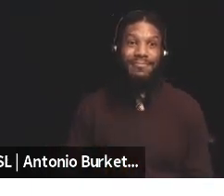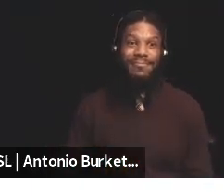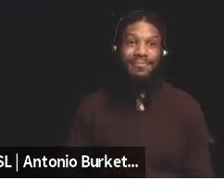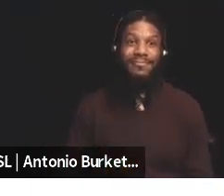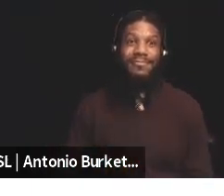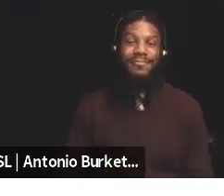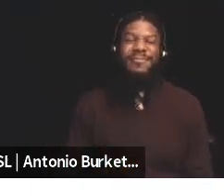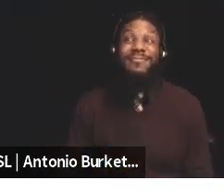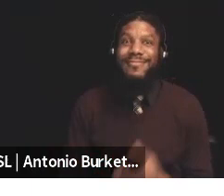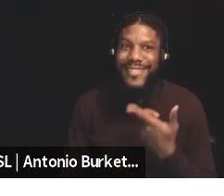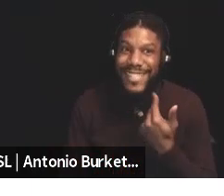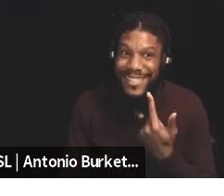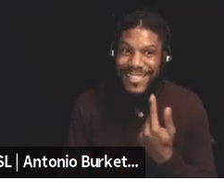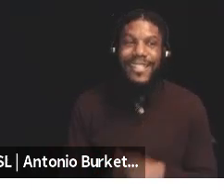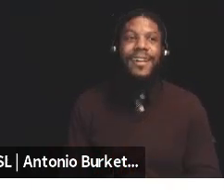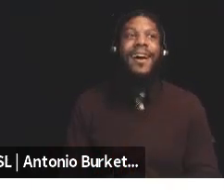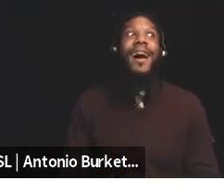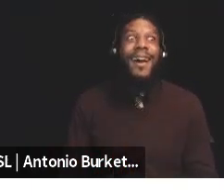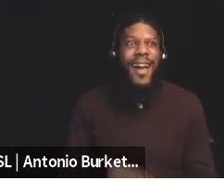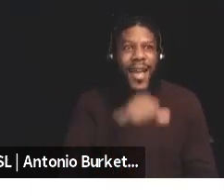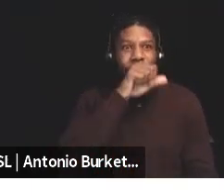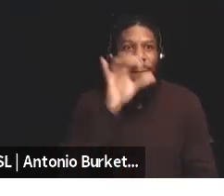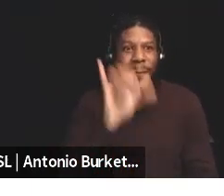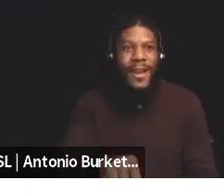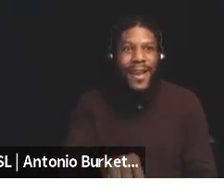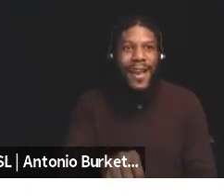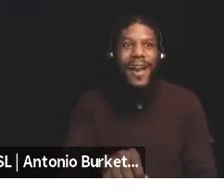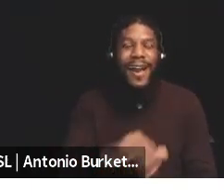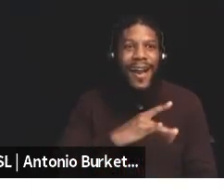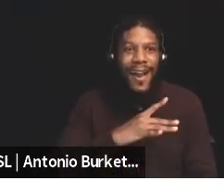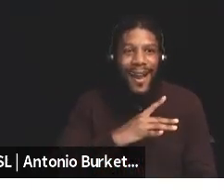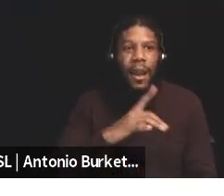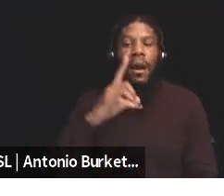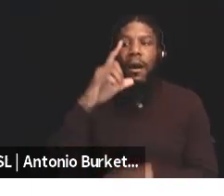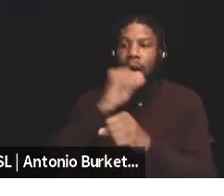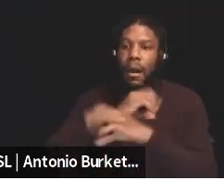I was gonna say, Megan, I love that because I also think about like the power differentials for